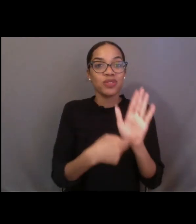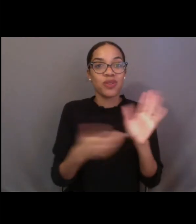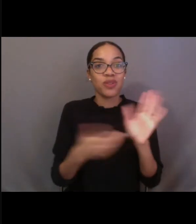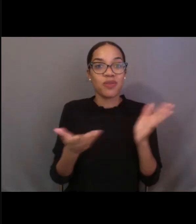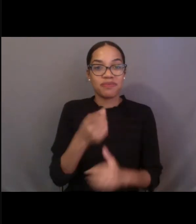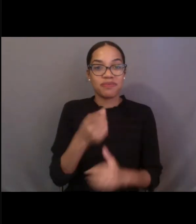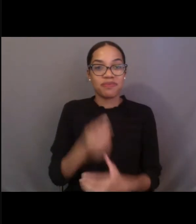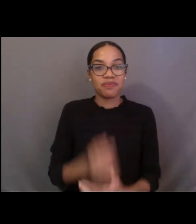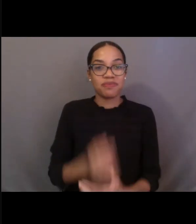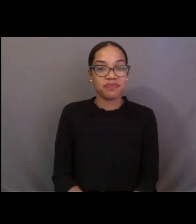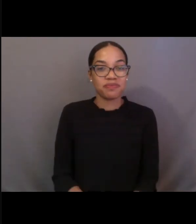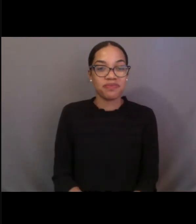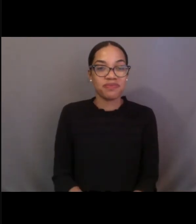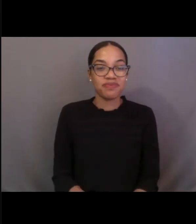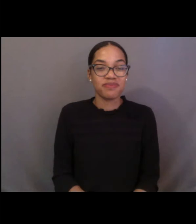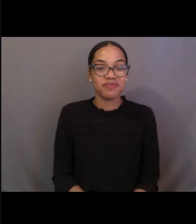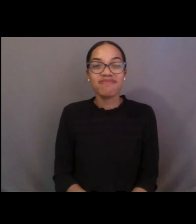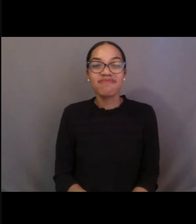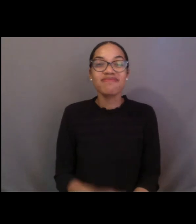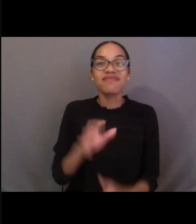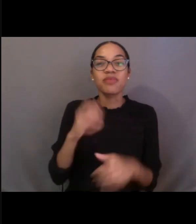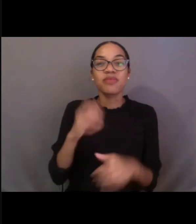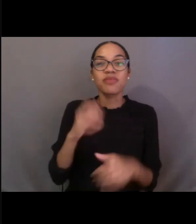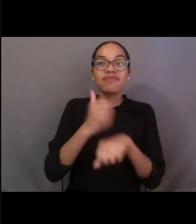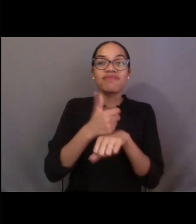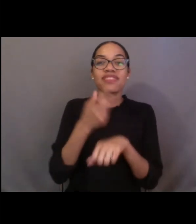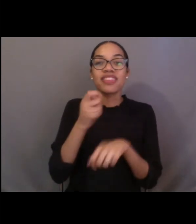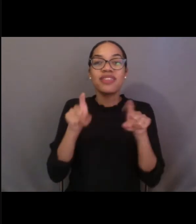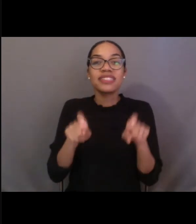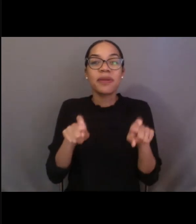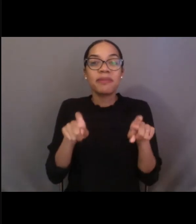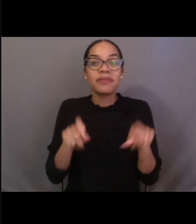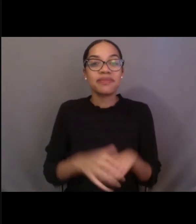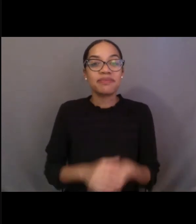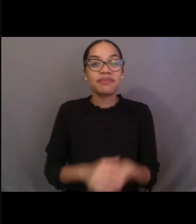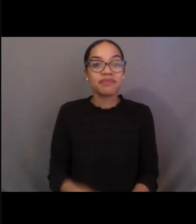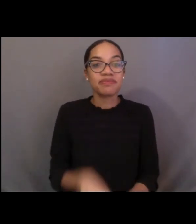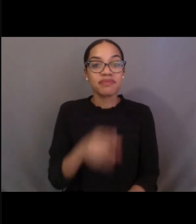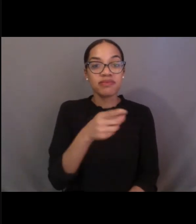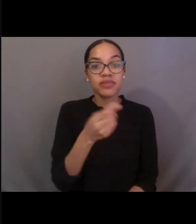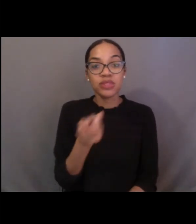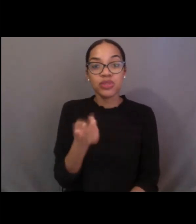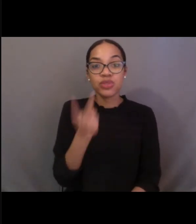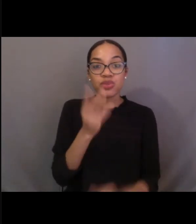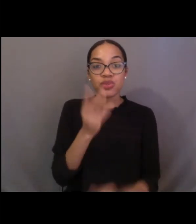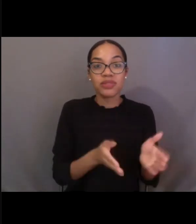We're going to set up a little experiment. I'm going to show you two tanks I have set up